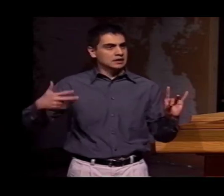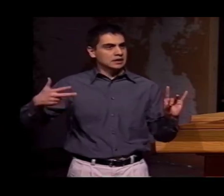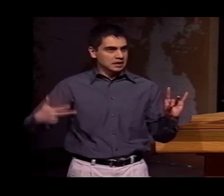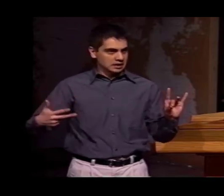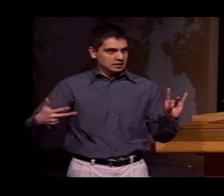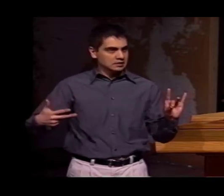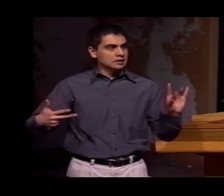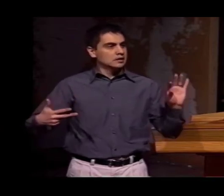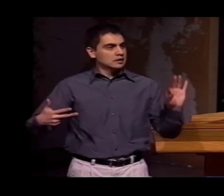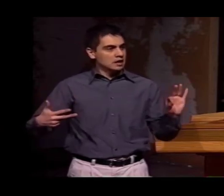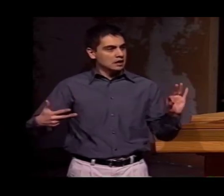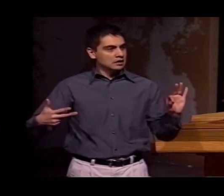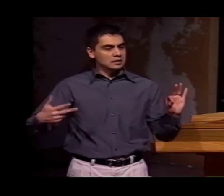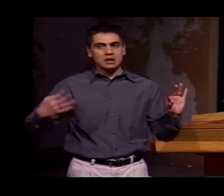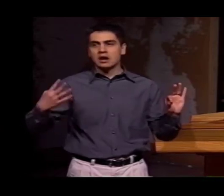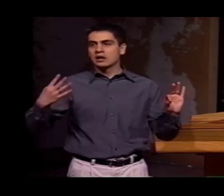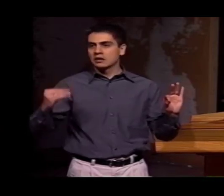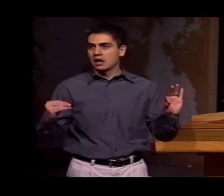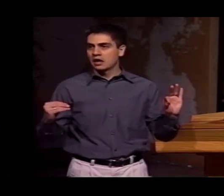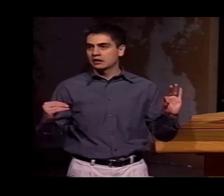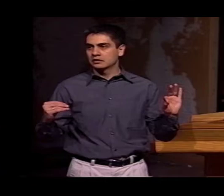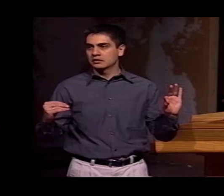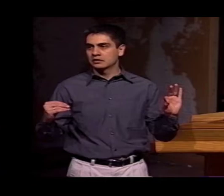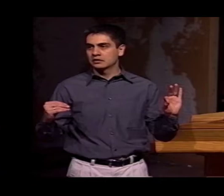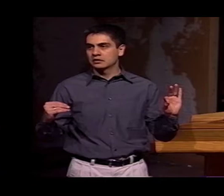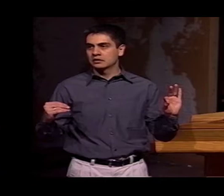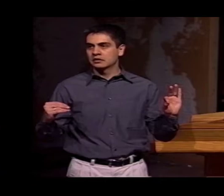8, 9...